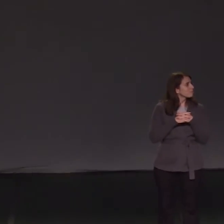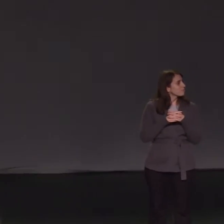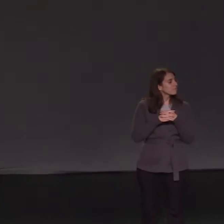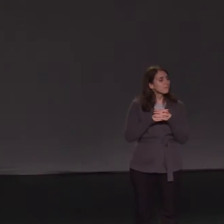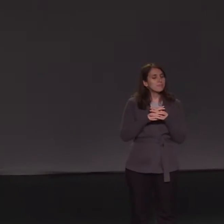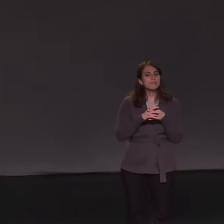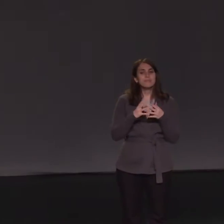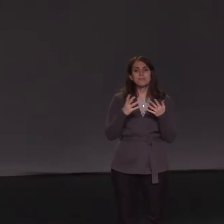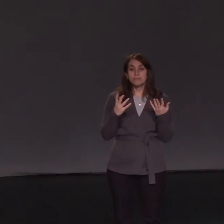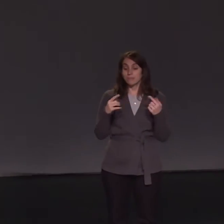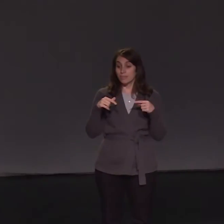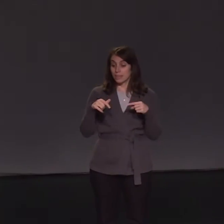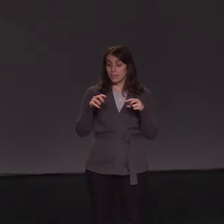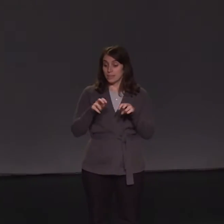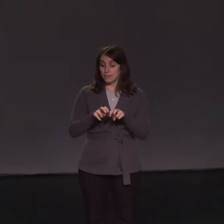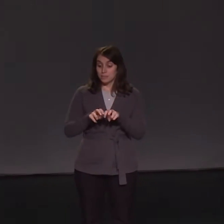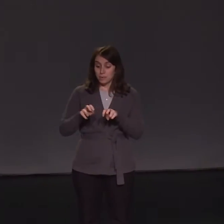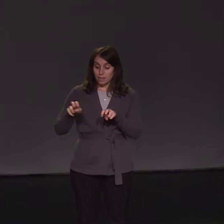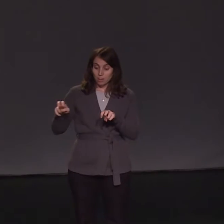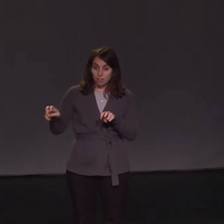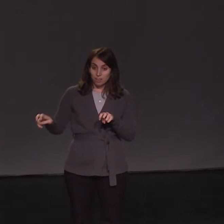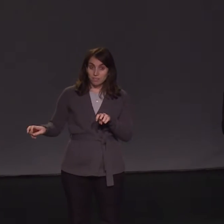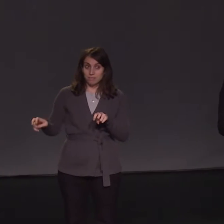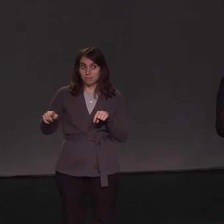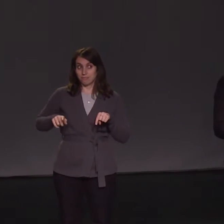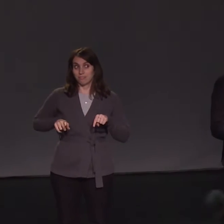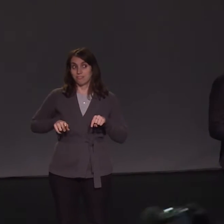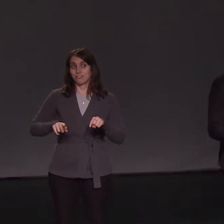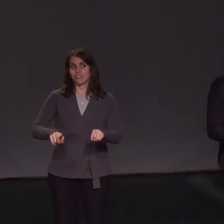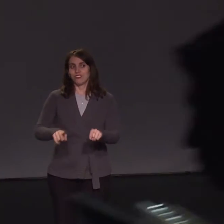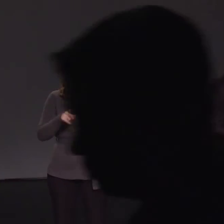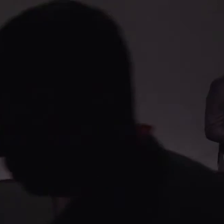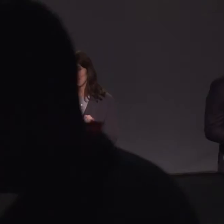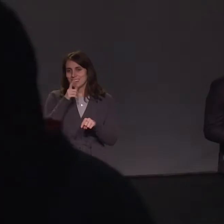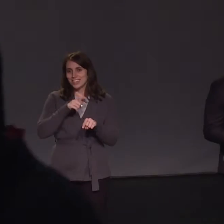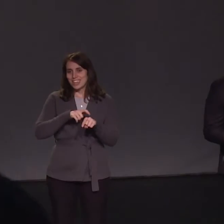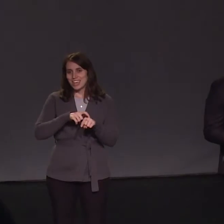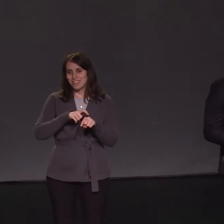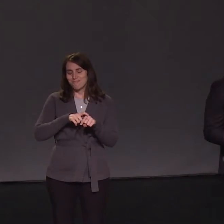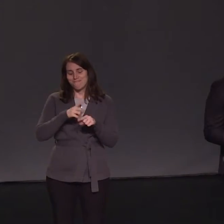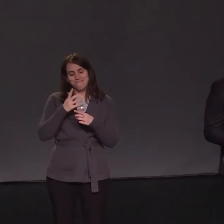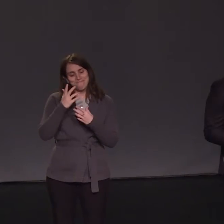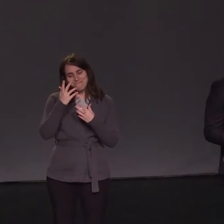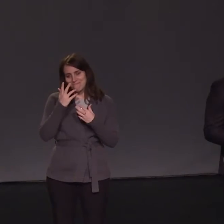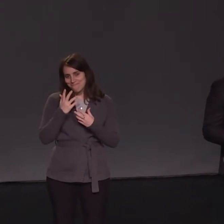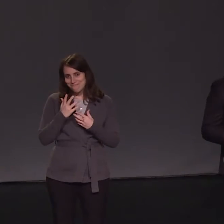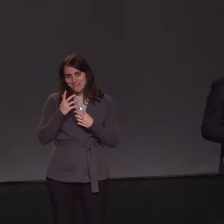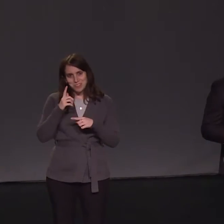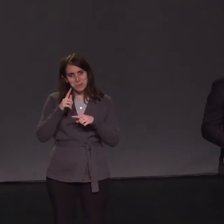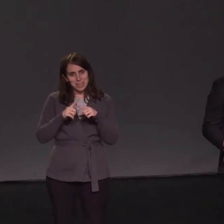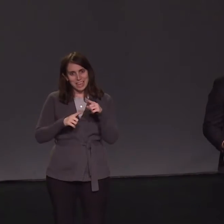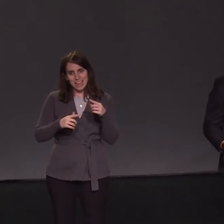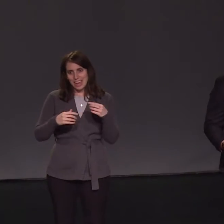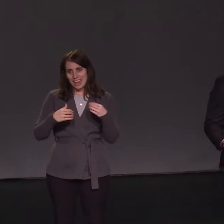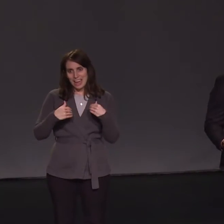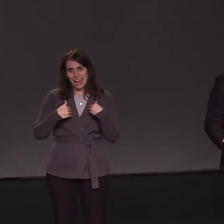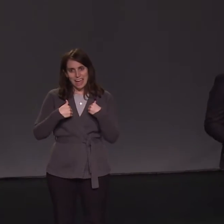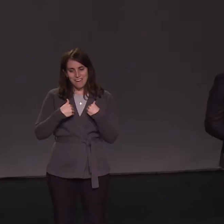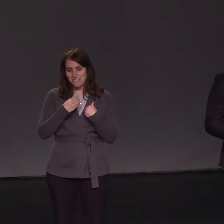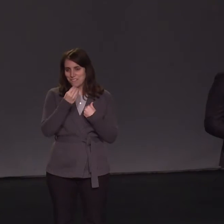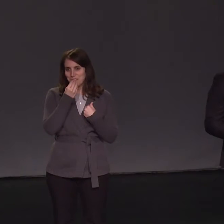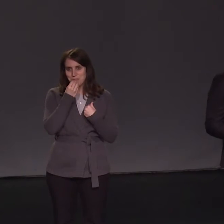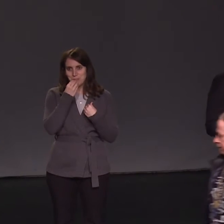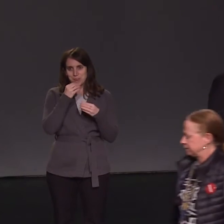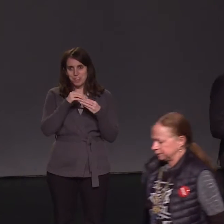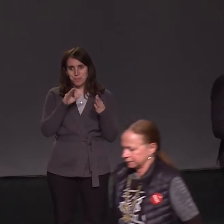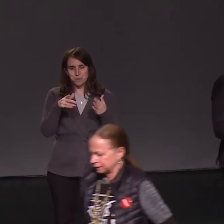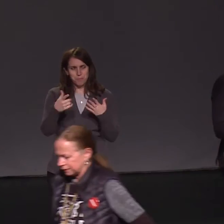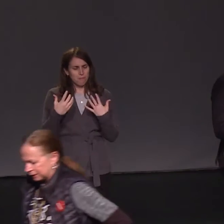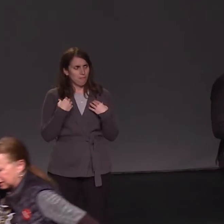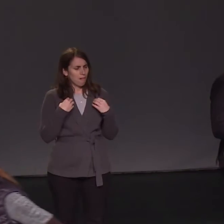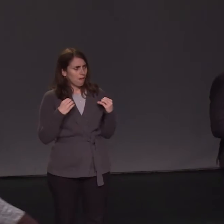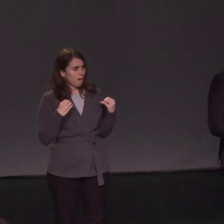Although this panel is at lunchtime, unfortunately we cannot have food eaten in the room as I’ve